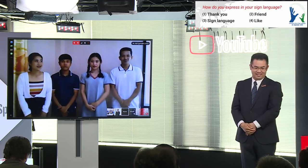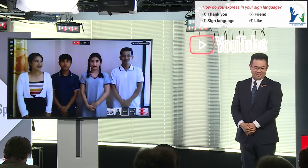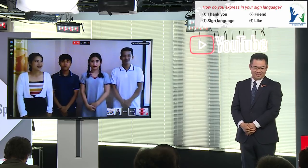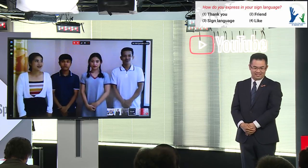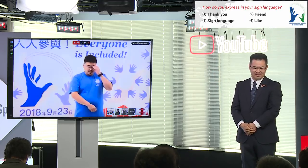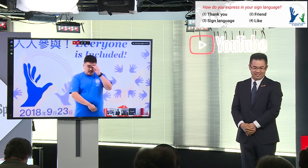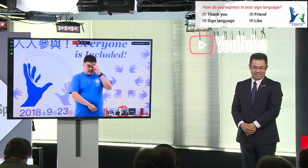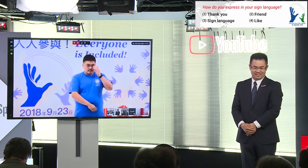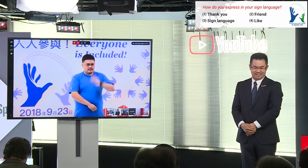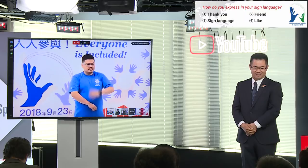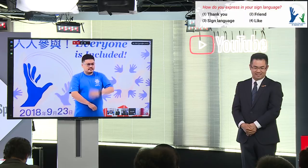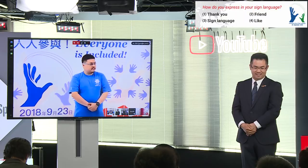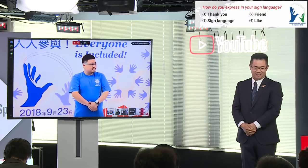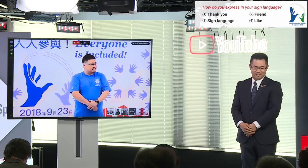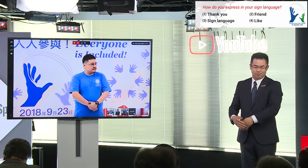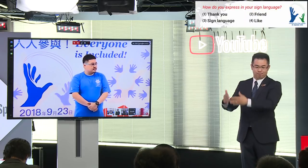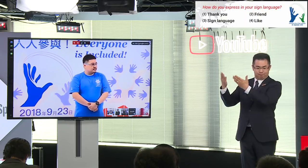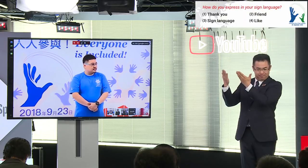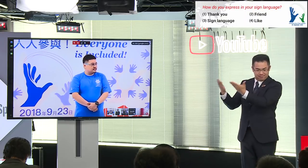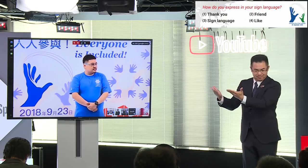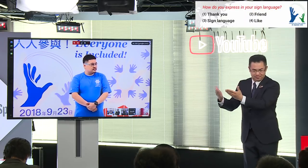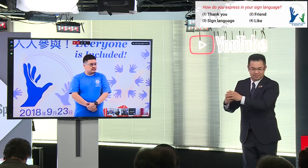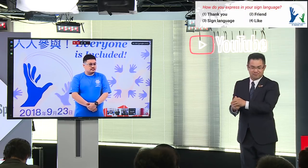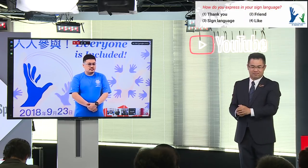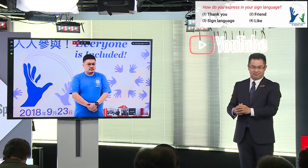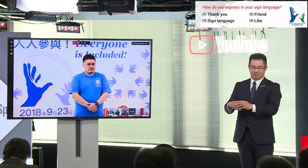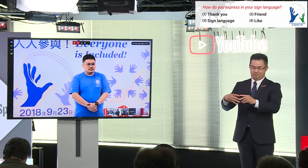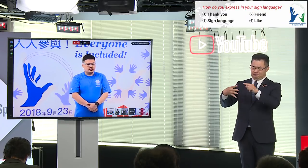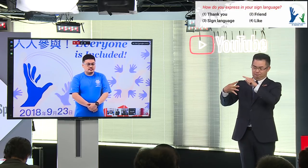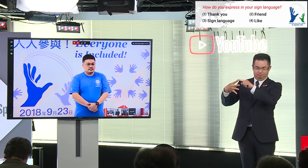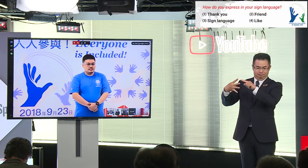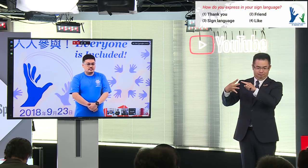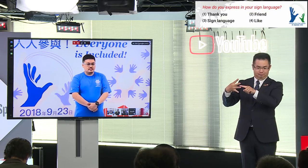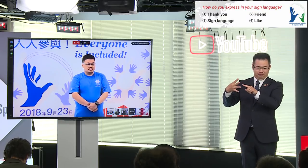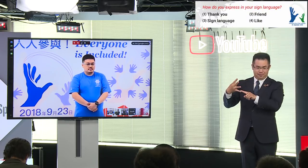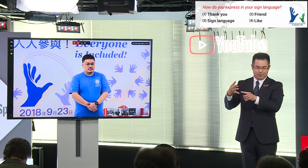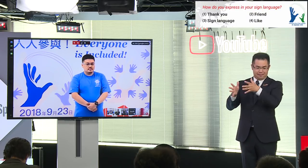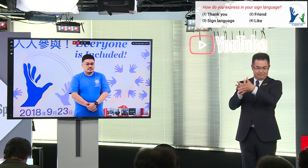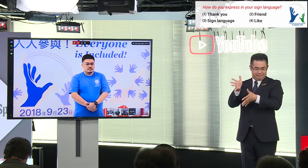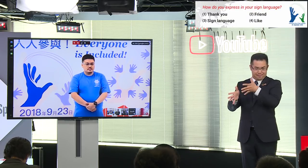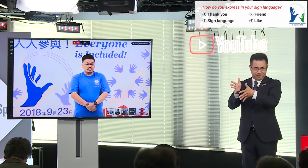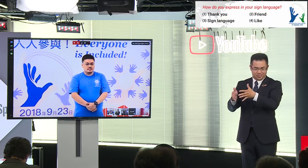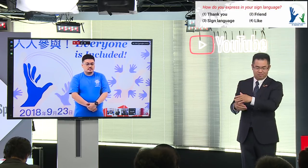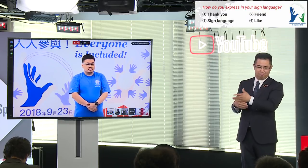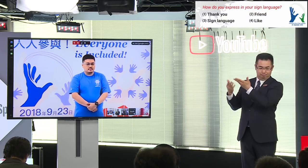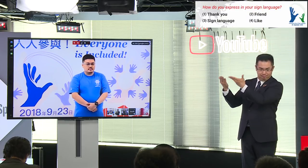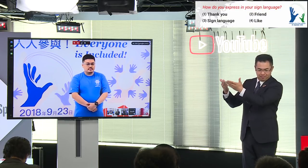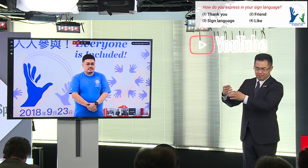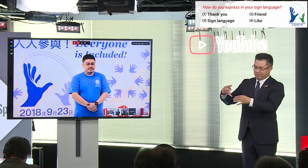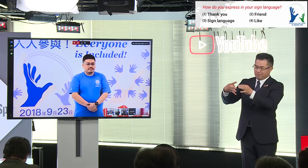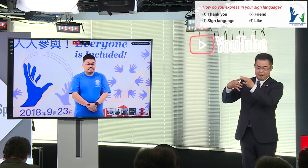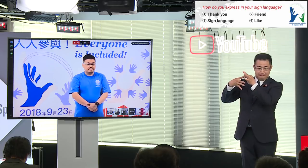The last word is "like." >> YASUNORI SHIMAMOTO: Wonderful! Thank you.